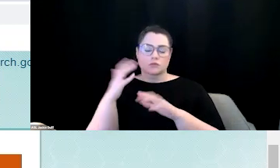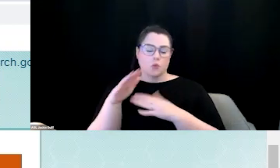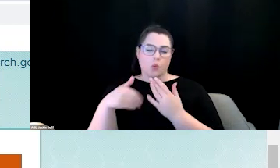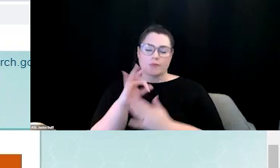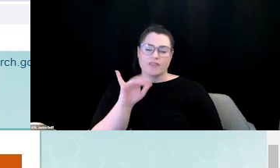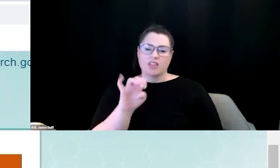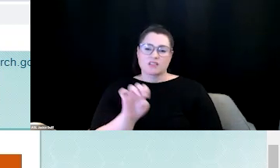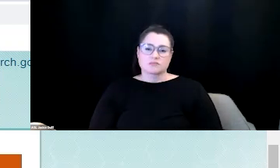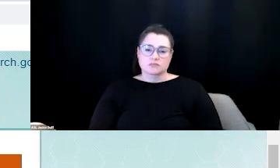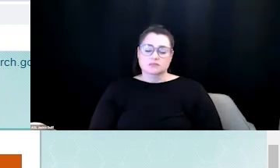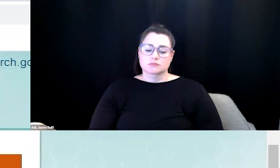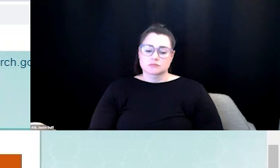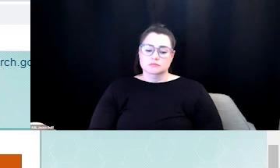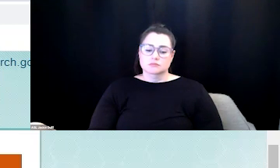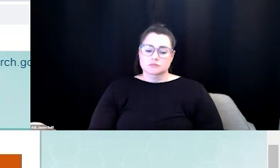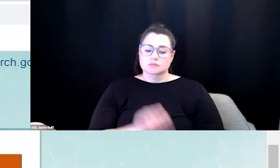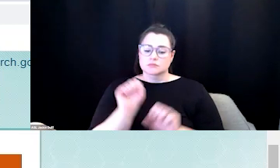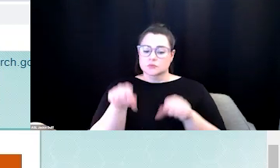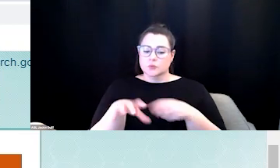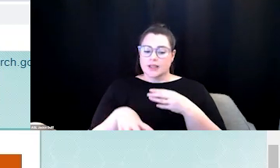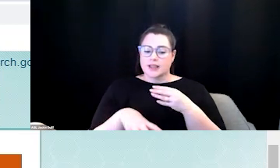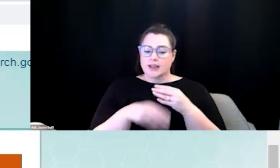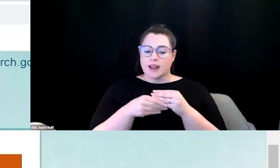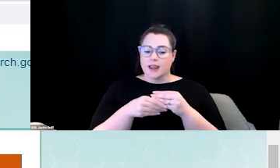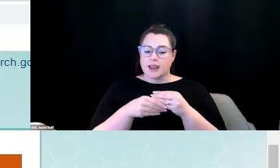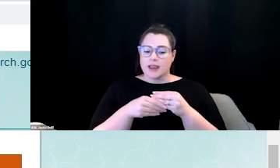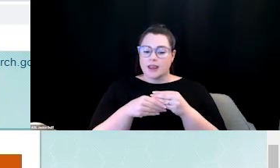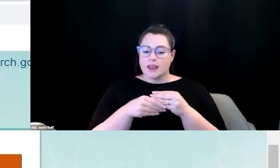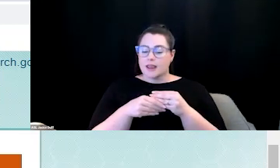You can add rows, but you cannot make rows longer.